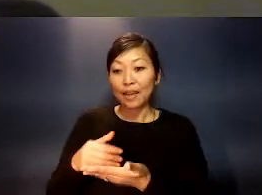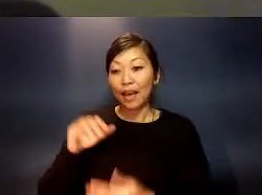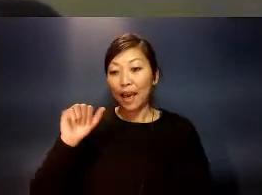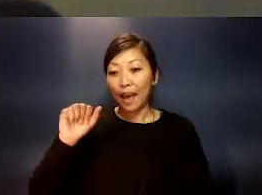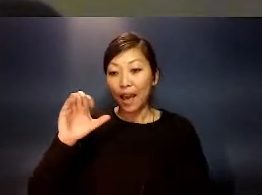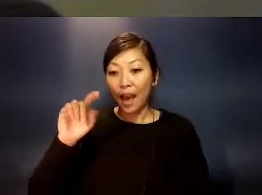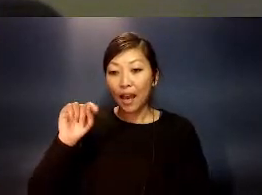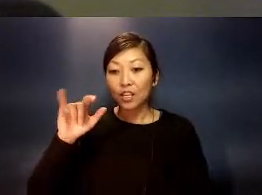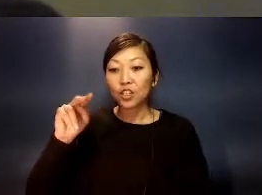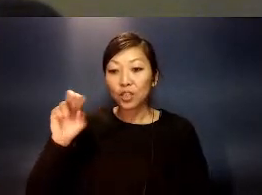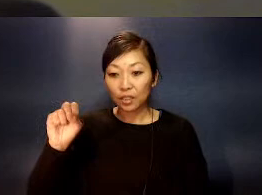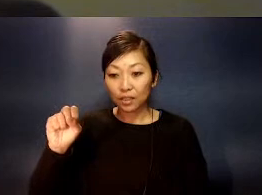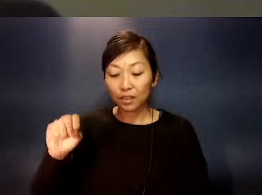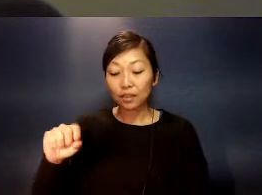RESOLUTIONS RELATED TO BONDS AND FEES.